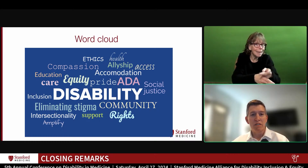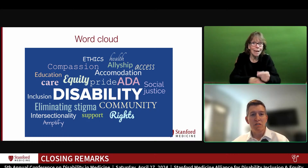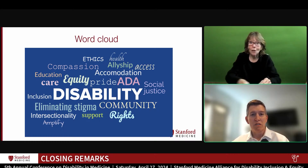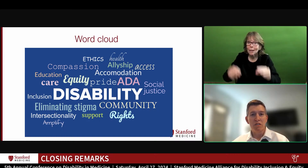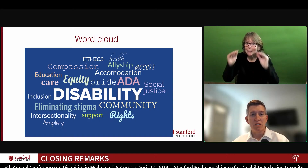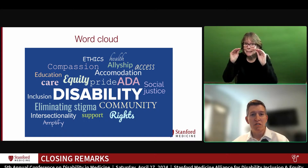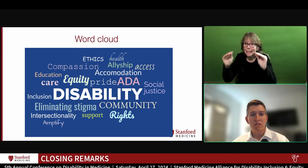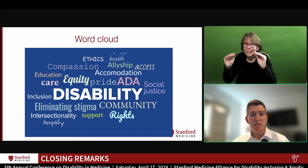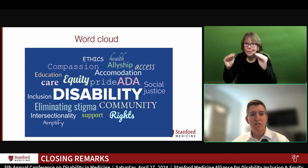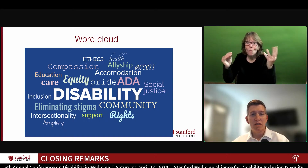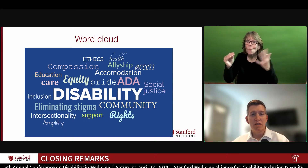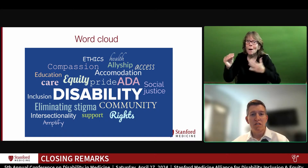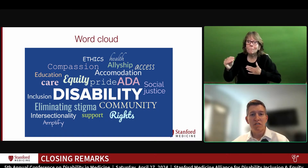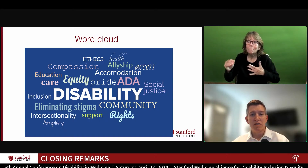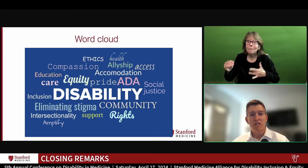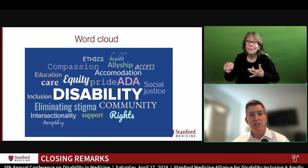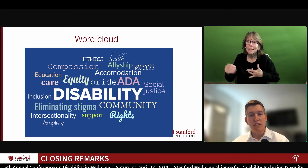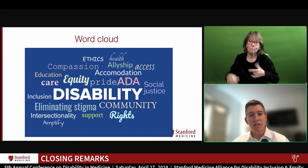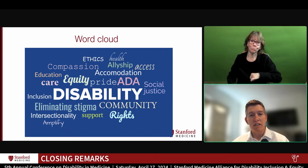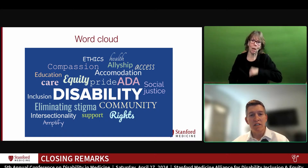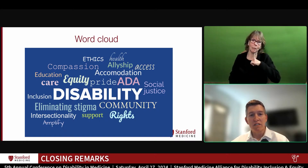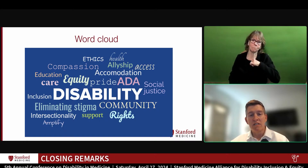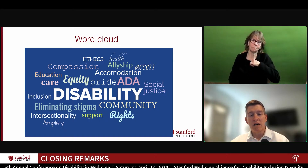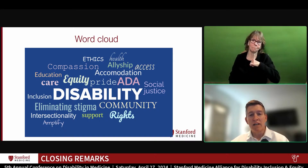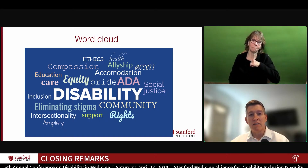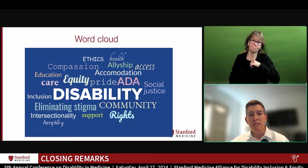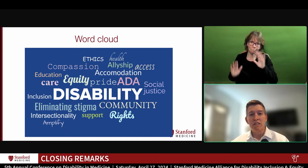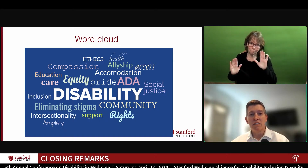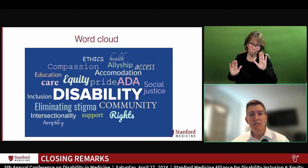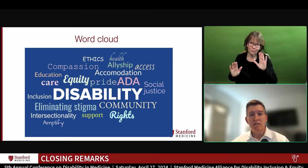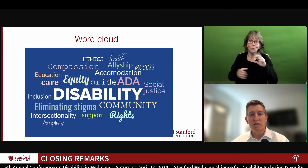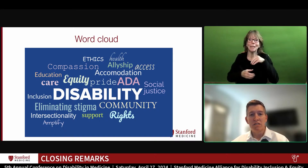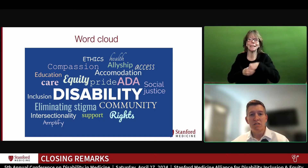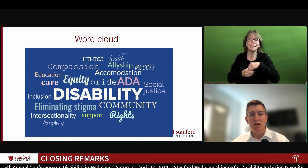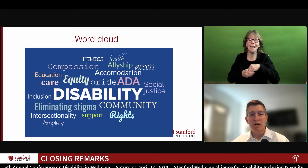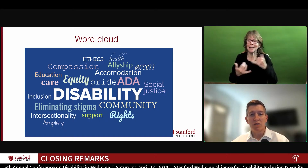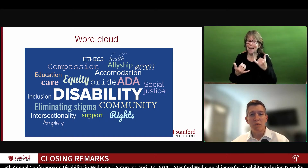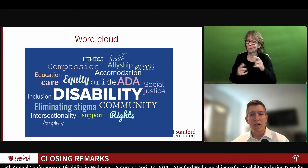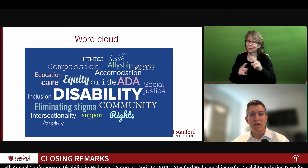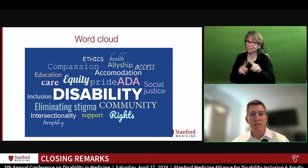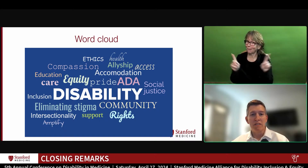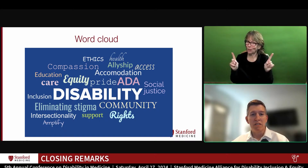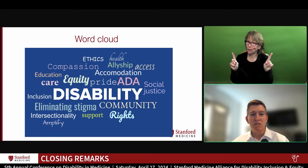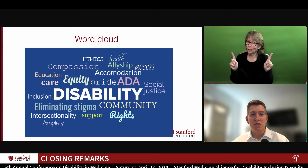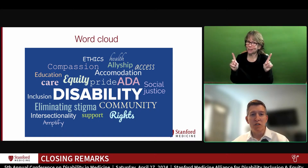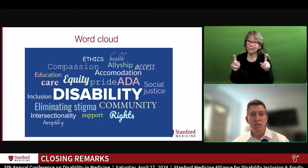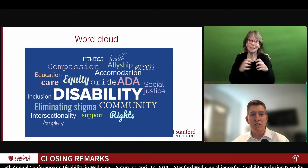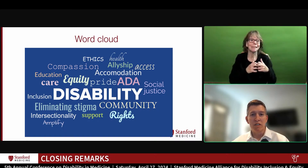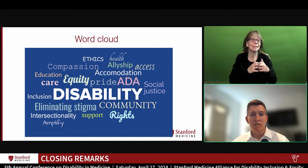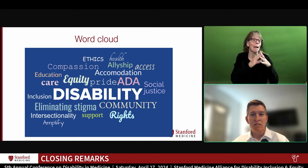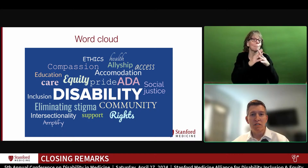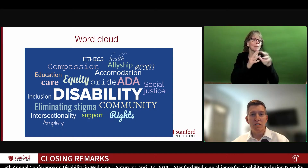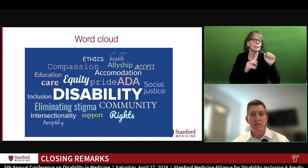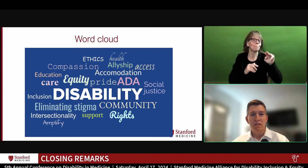So it's just such a different feeling inside since starting SMADIE, and since joining this